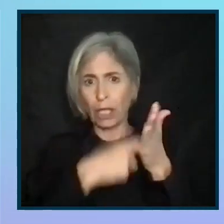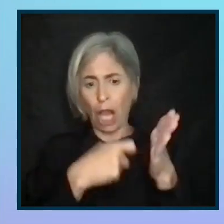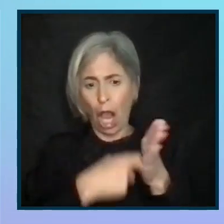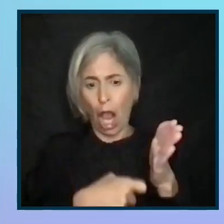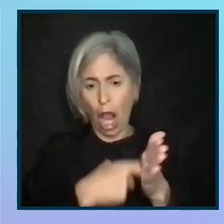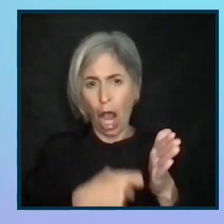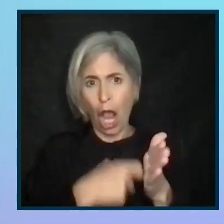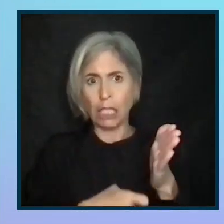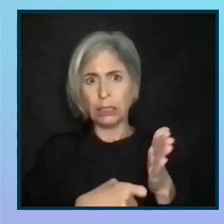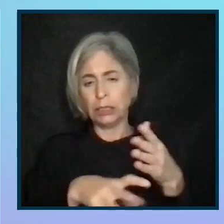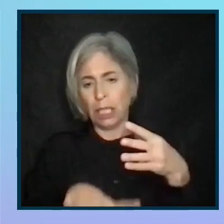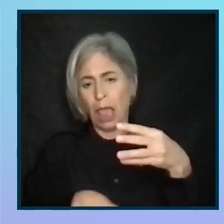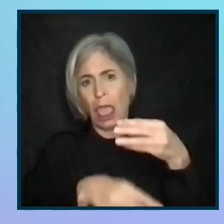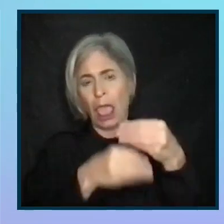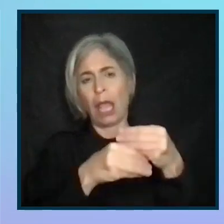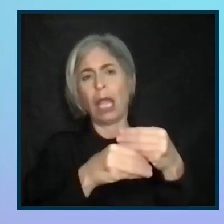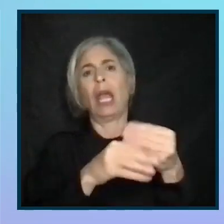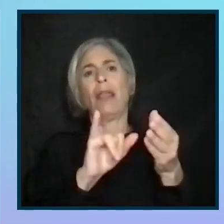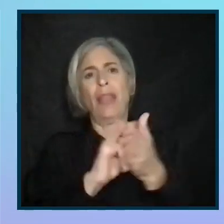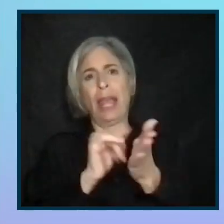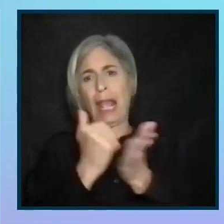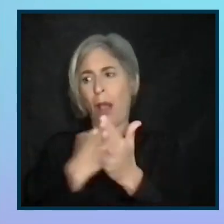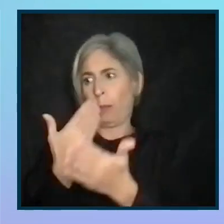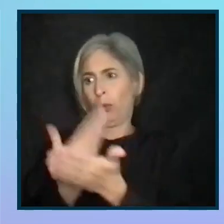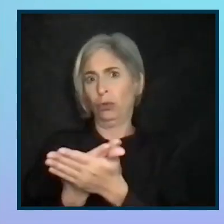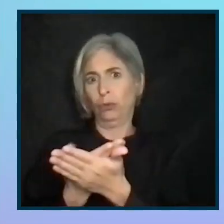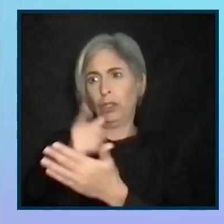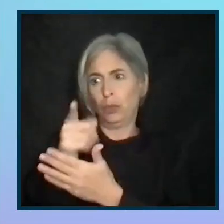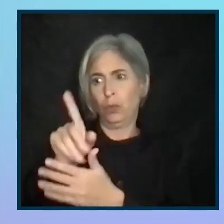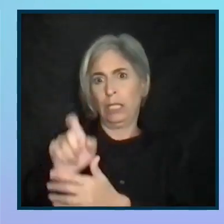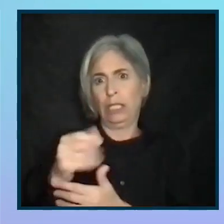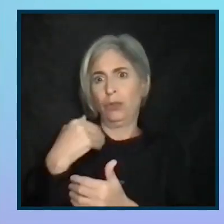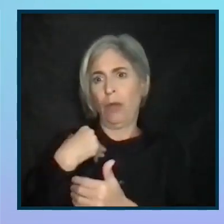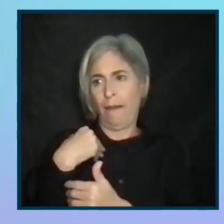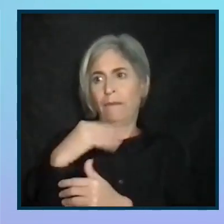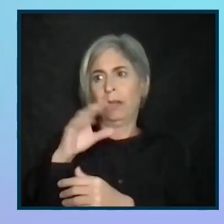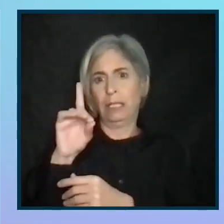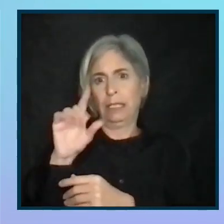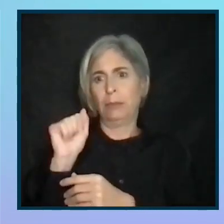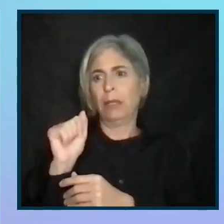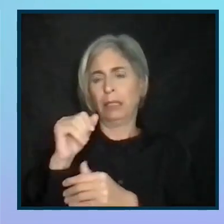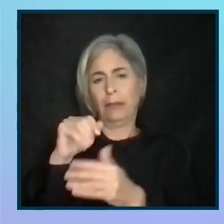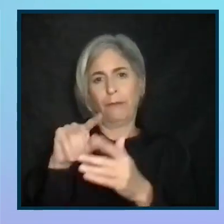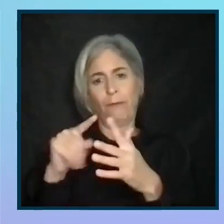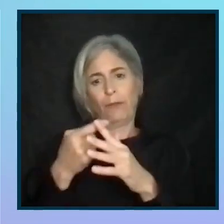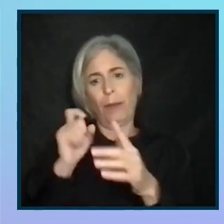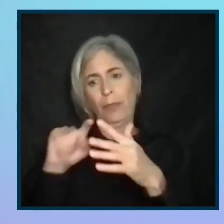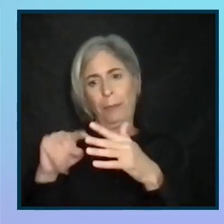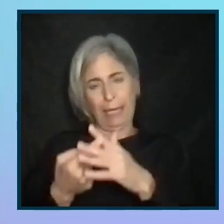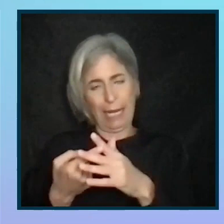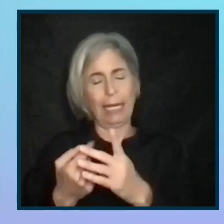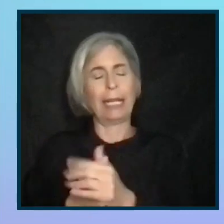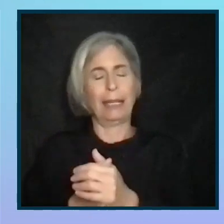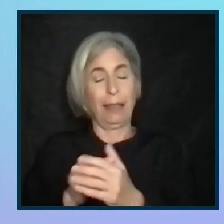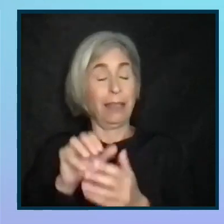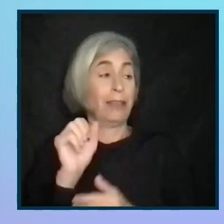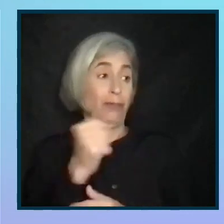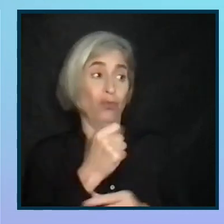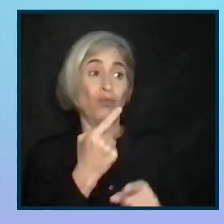that's one of the best ways to help prove your ROI. Yeah. Certainly, on the proactive approach. Yeah, that's definitely-